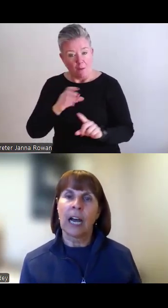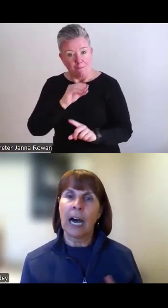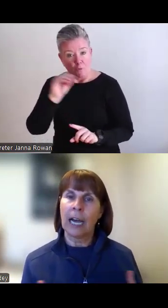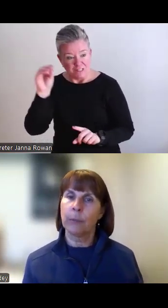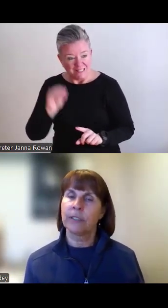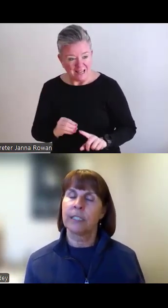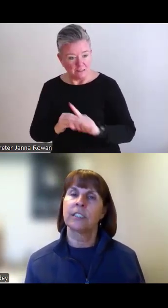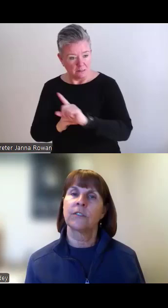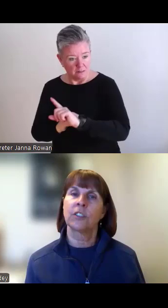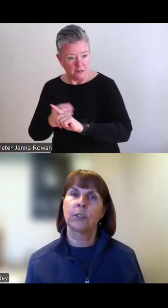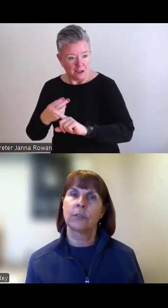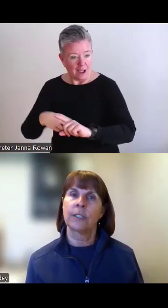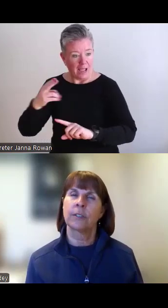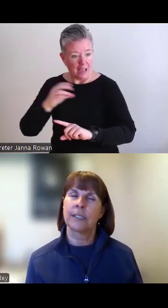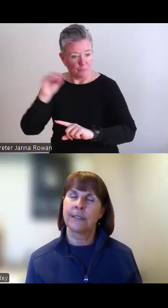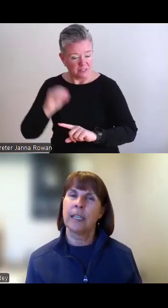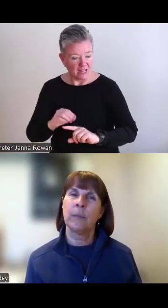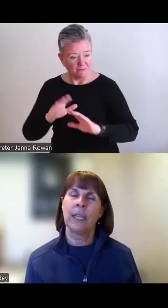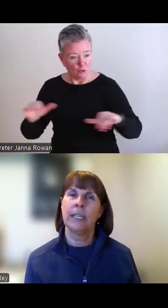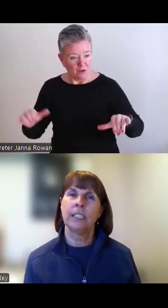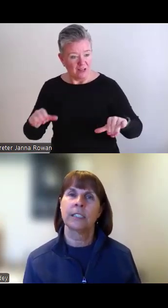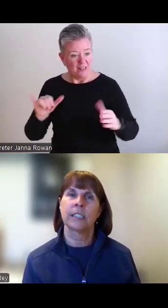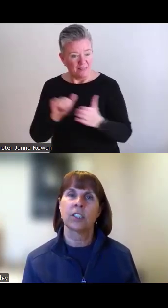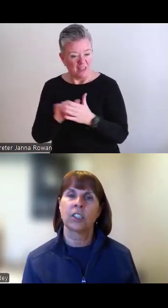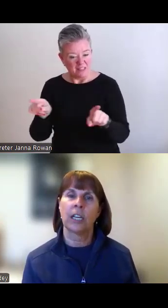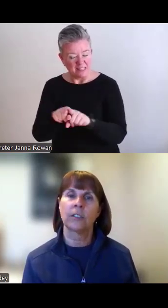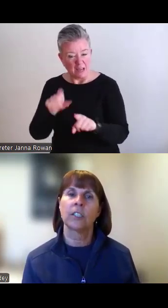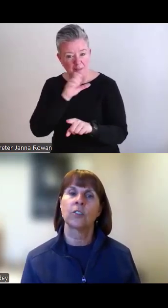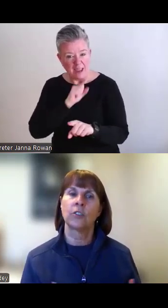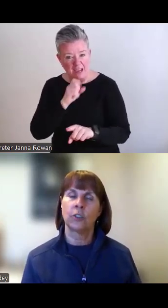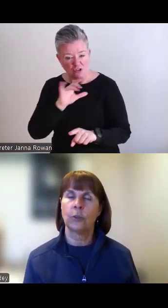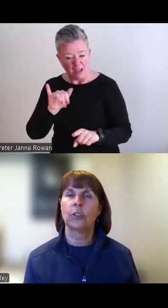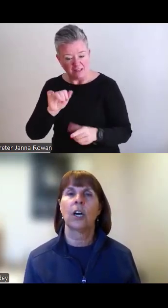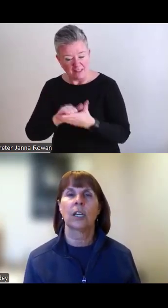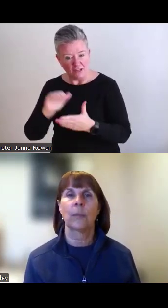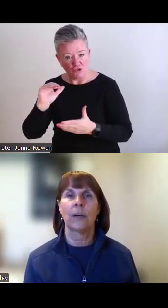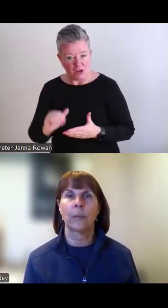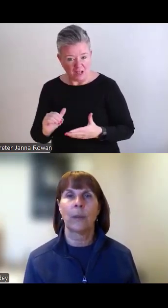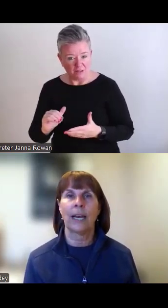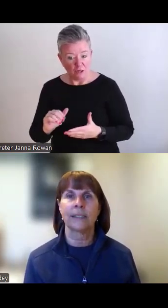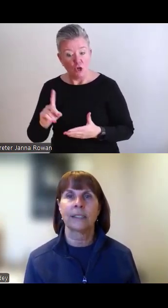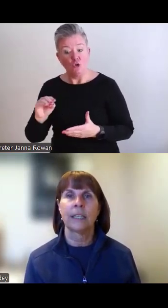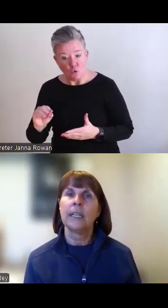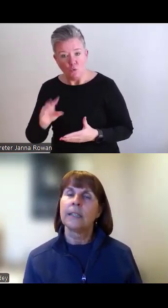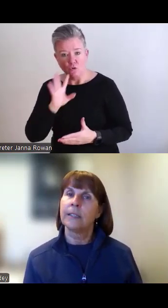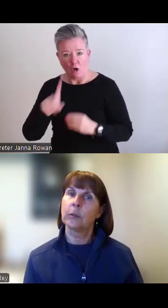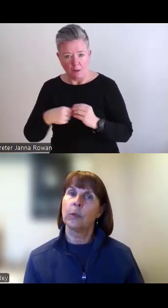that a high percentage of children that are the same age as this child do talk about the past.